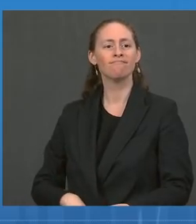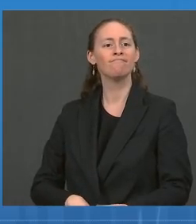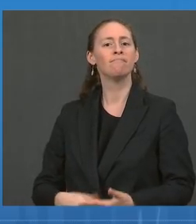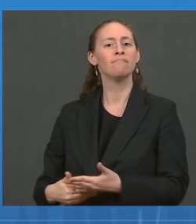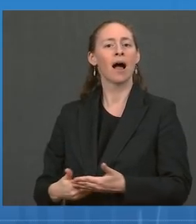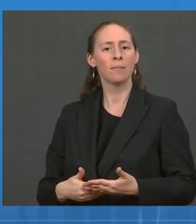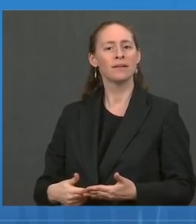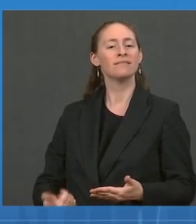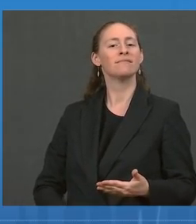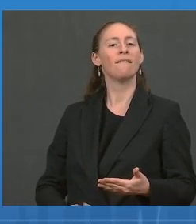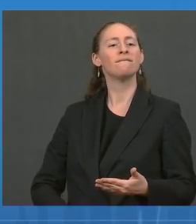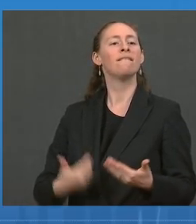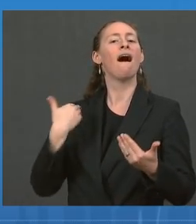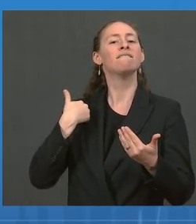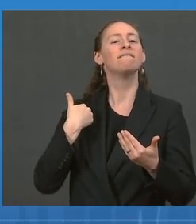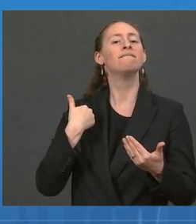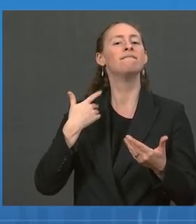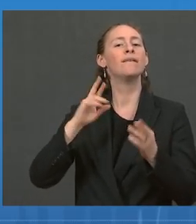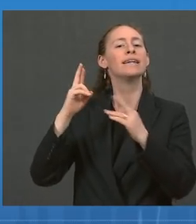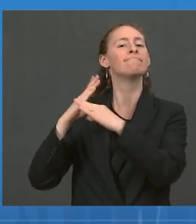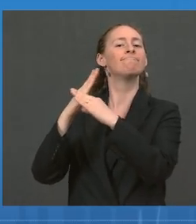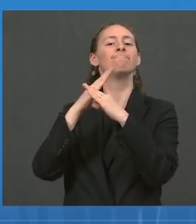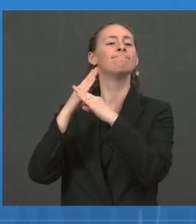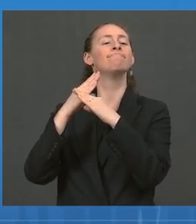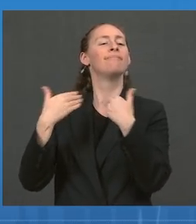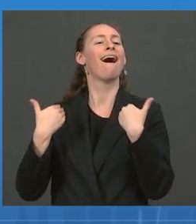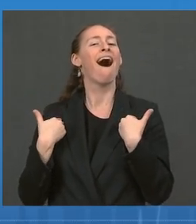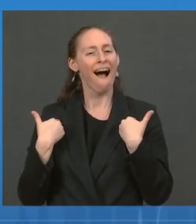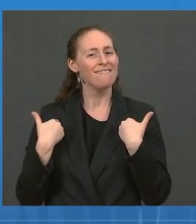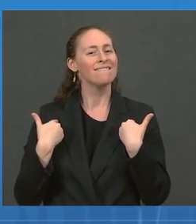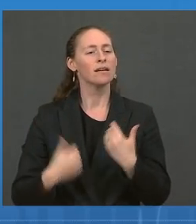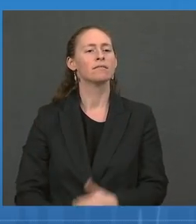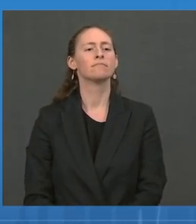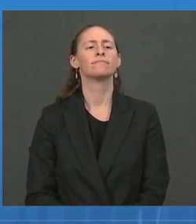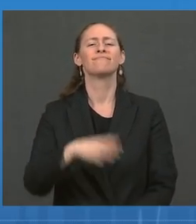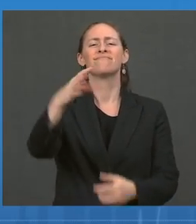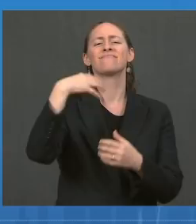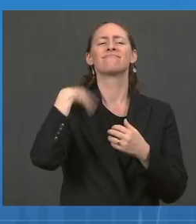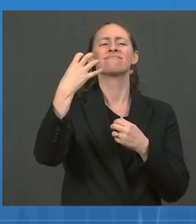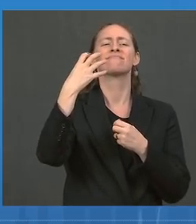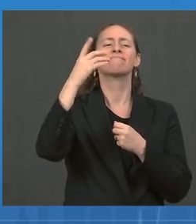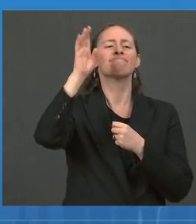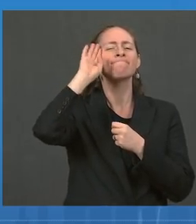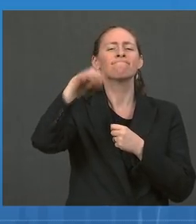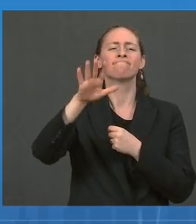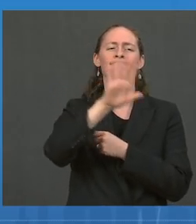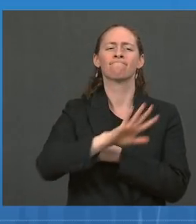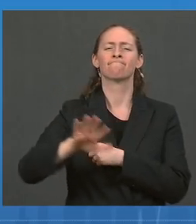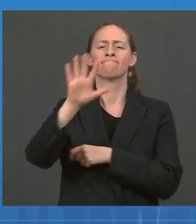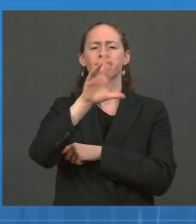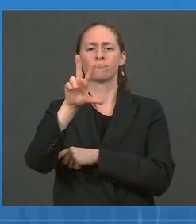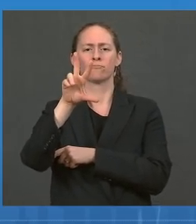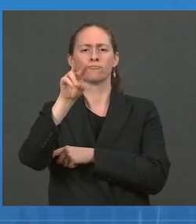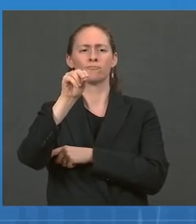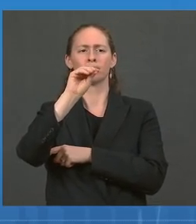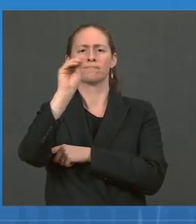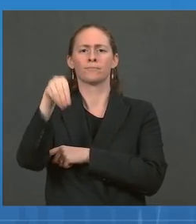I think what's really important here to emphasize is we know that about 30 percent of women who are pregnant right now are vaccinated --